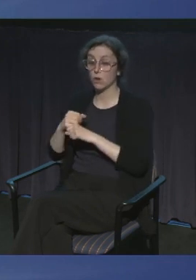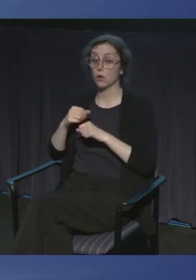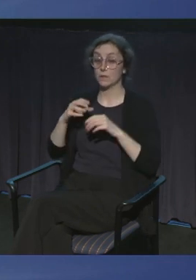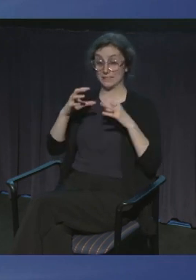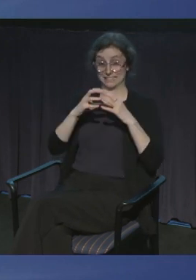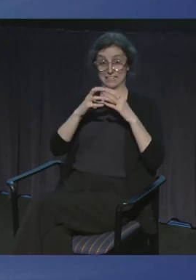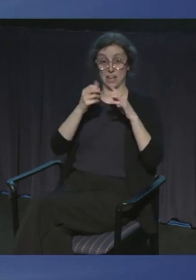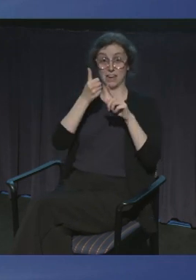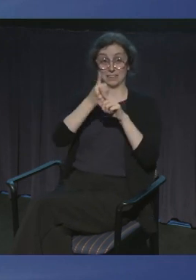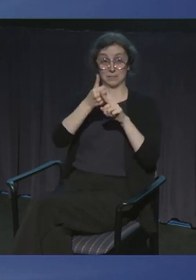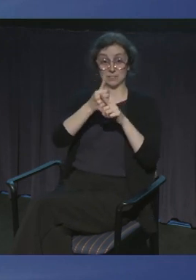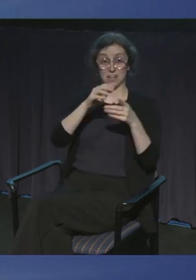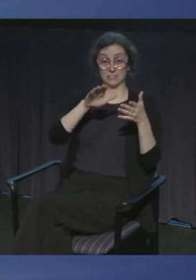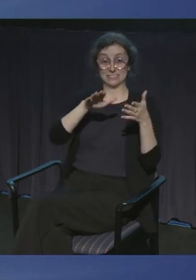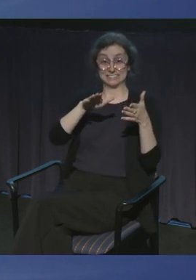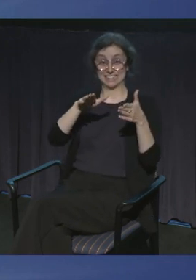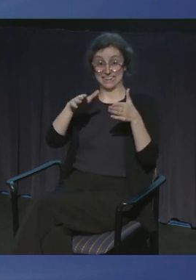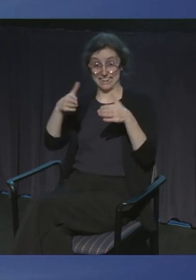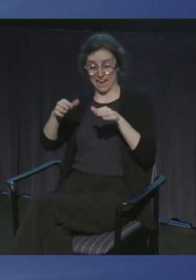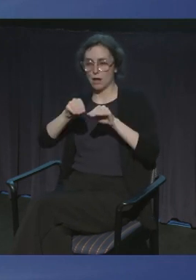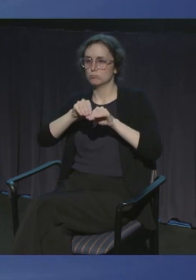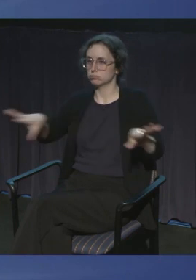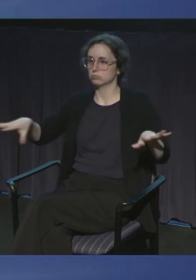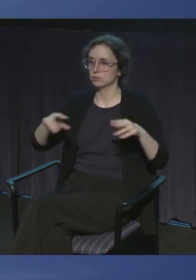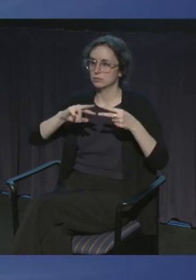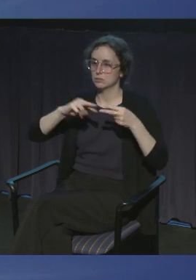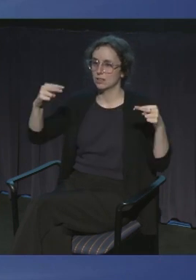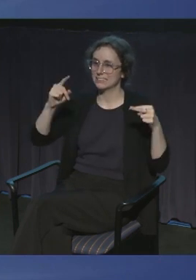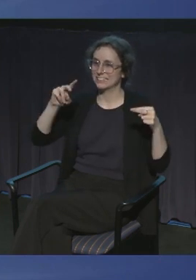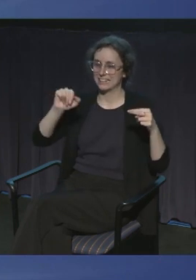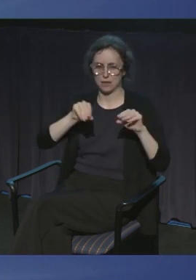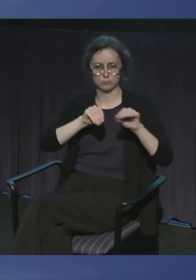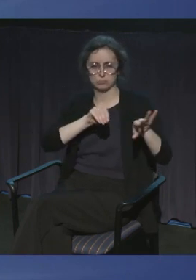ARE DYING AND RELEASING DNA FROM THE CELLS. AND WE KNOW